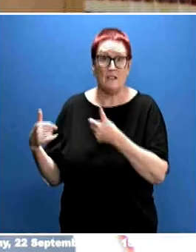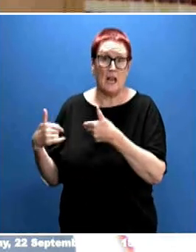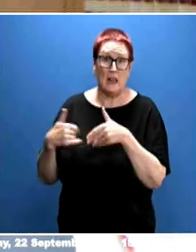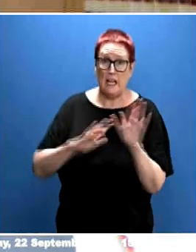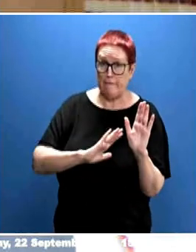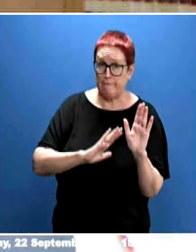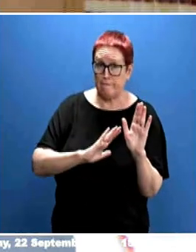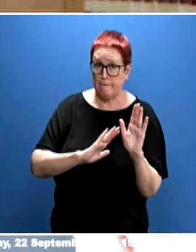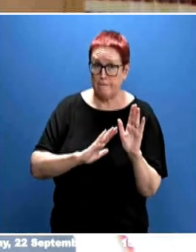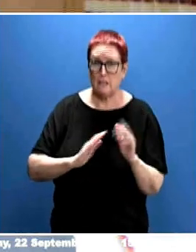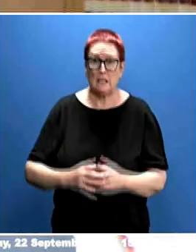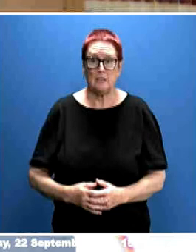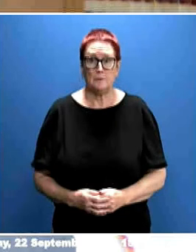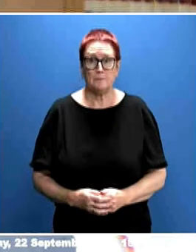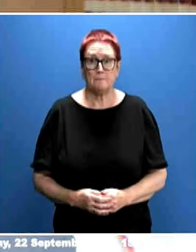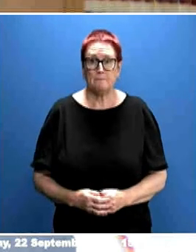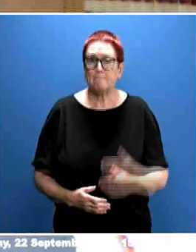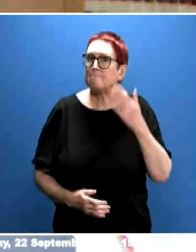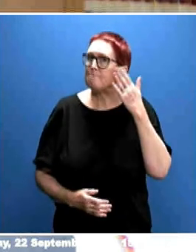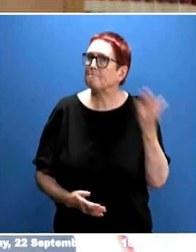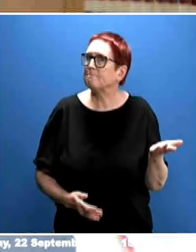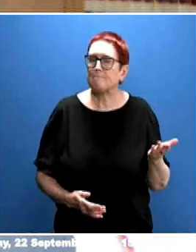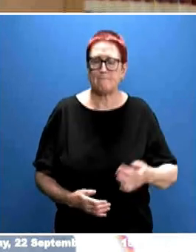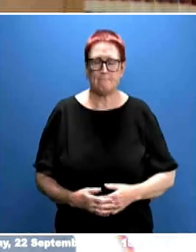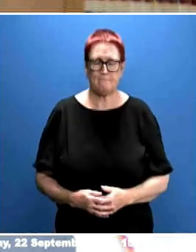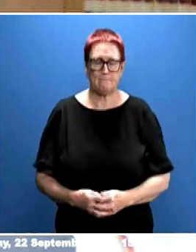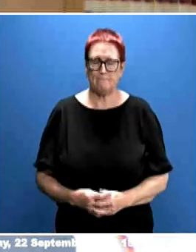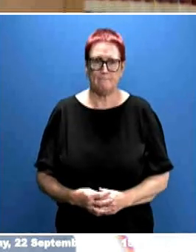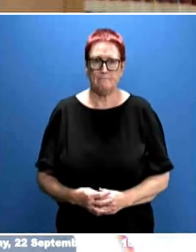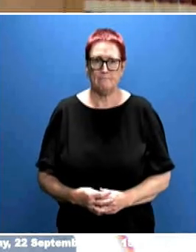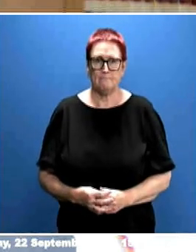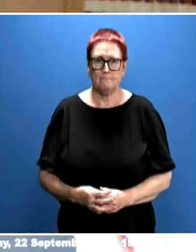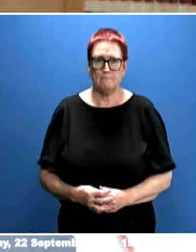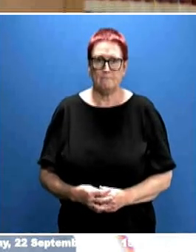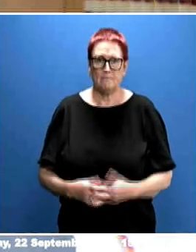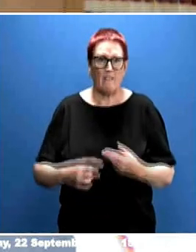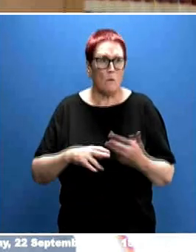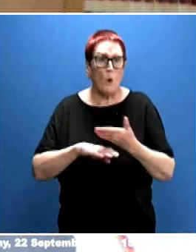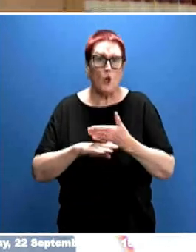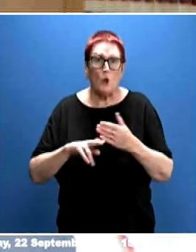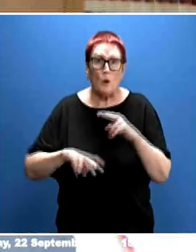So I don't have any information on new assessments identified while at Kath French.